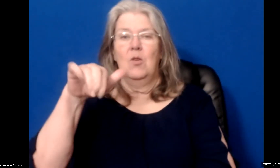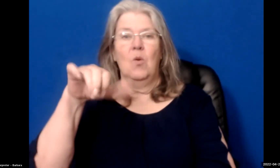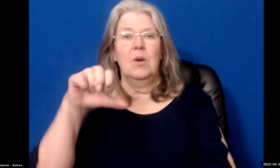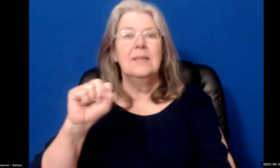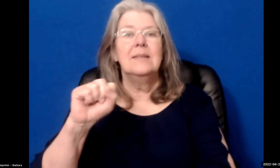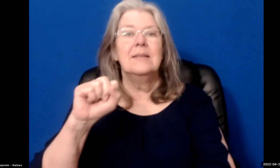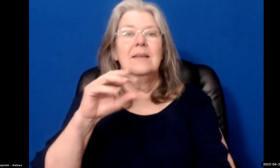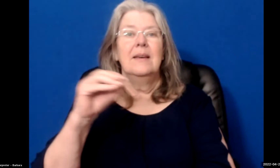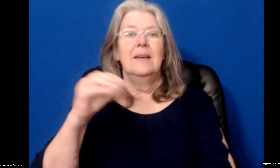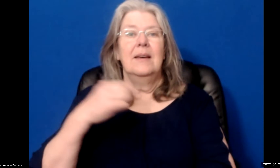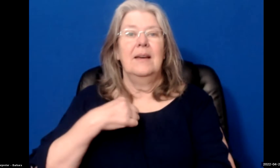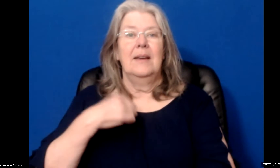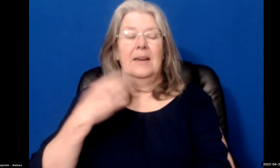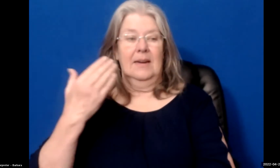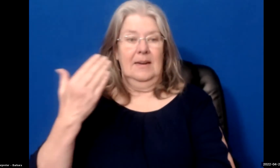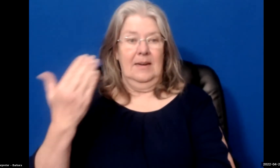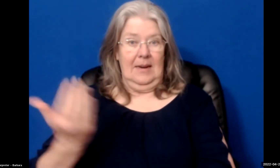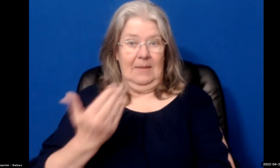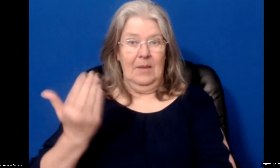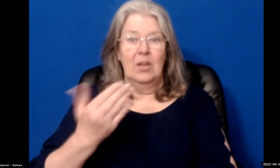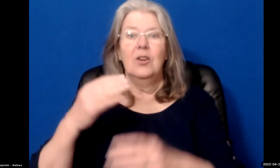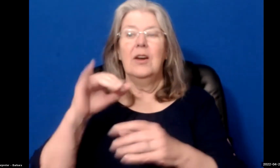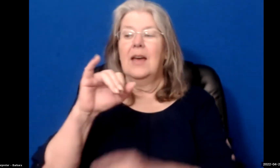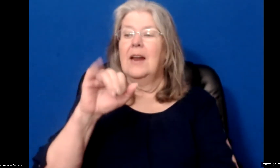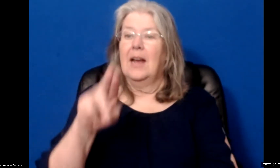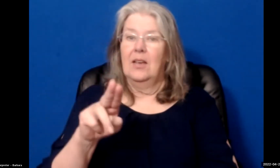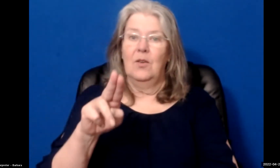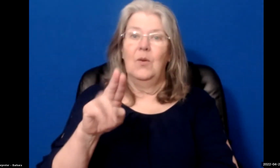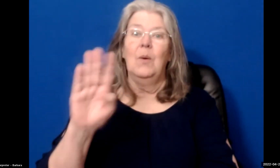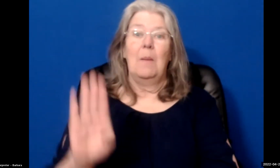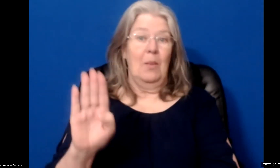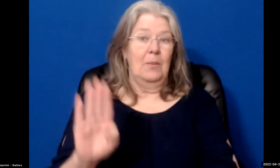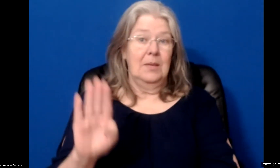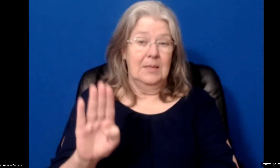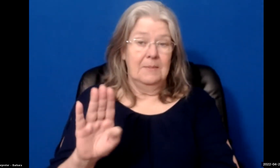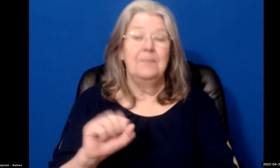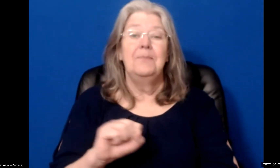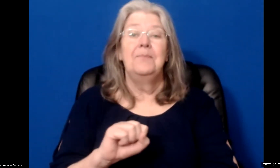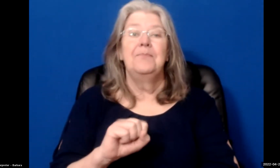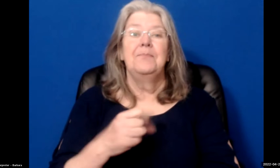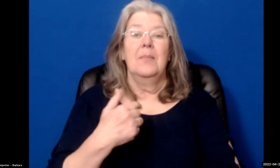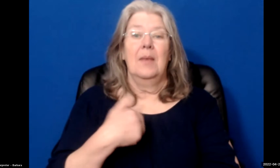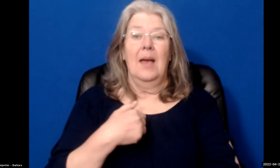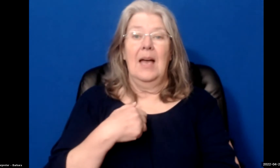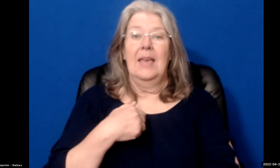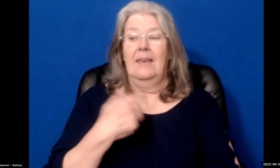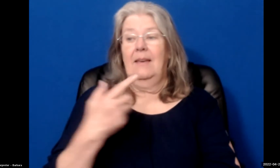at Indiana University Bloomington, and I am the moderator host today.